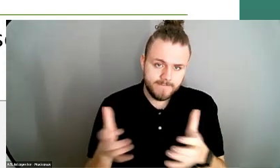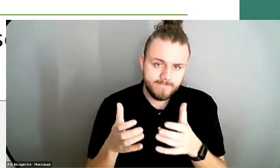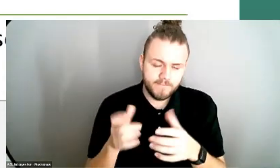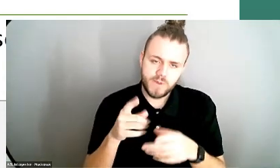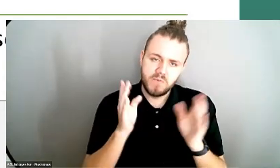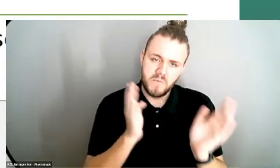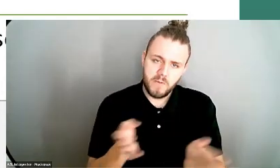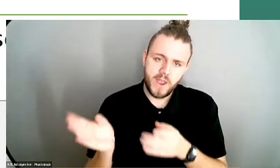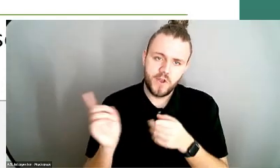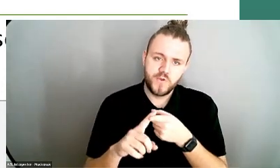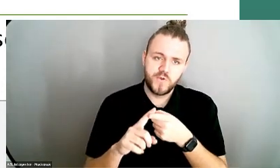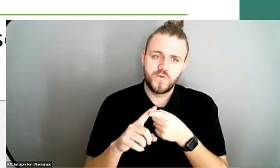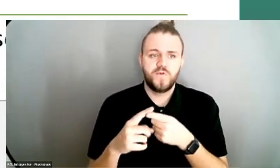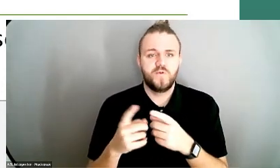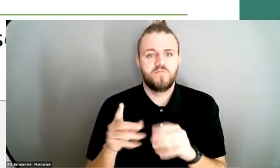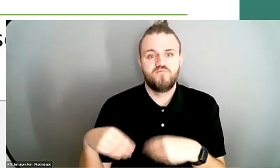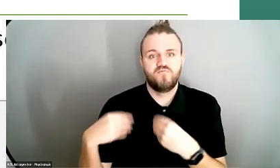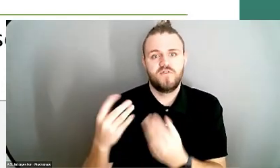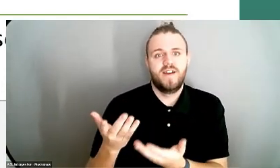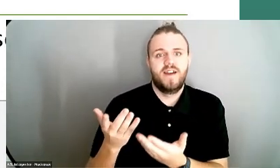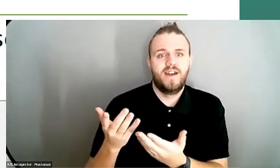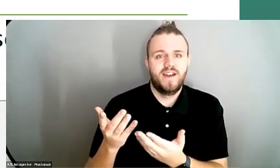to provide that in order for them to